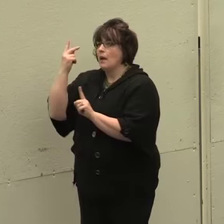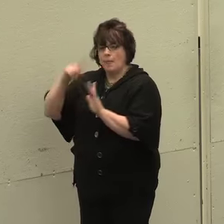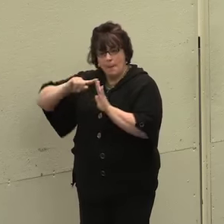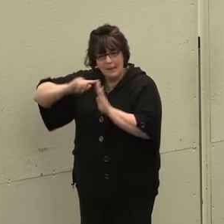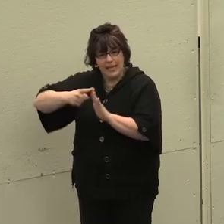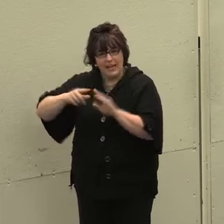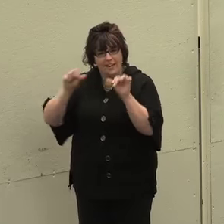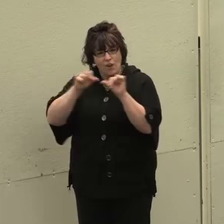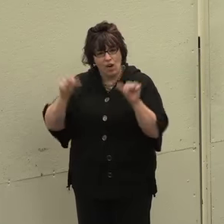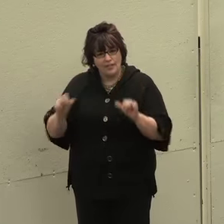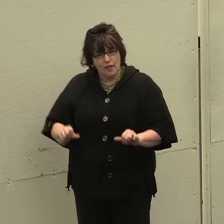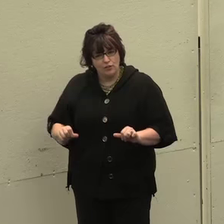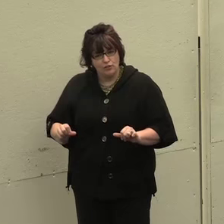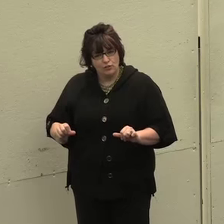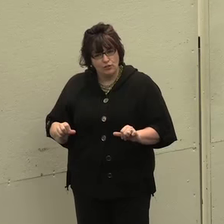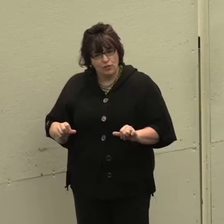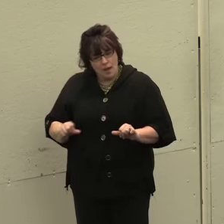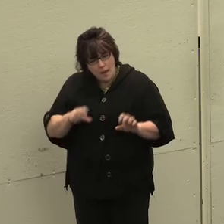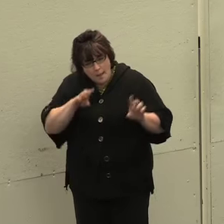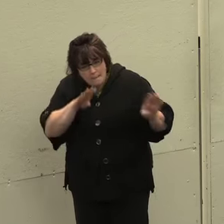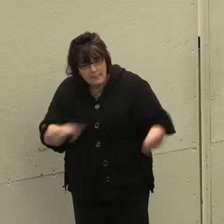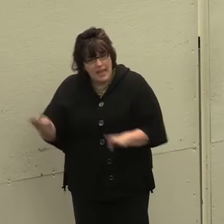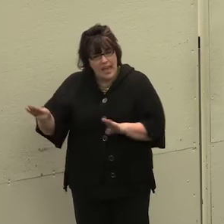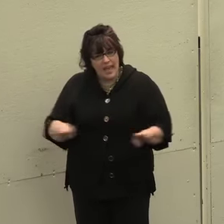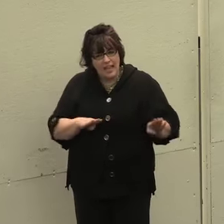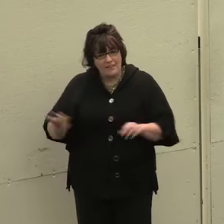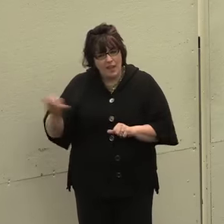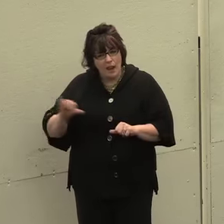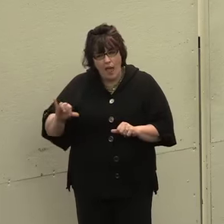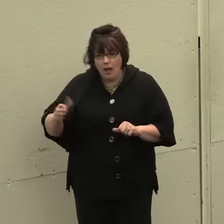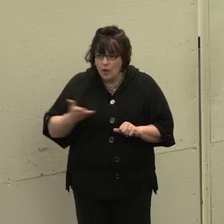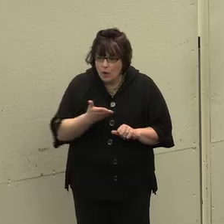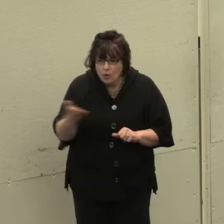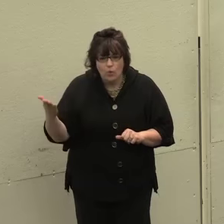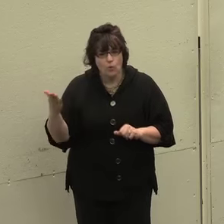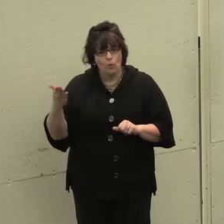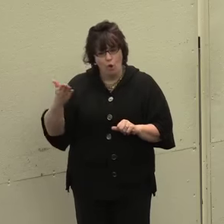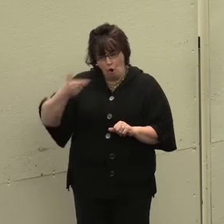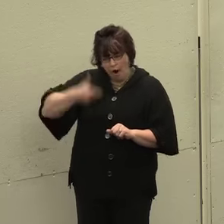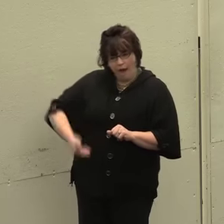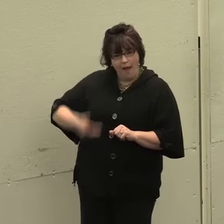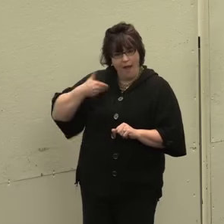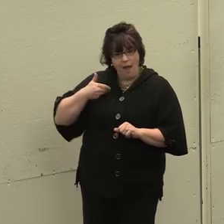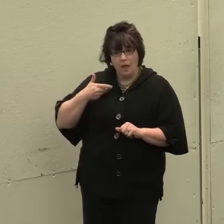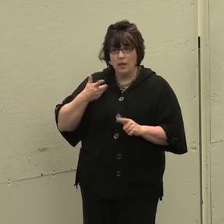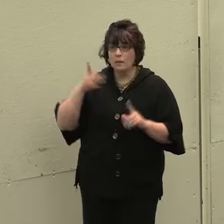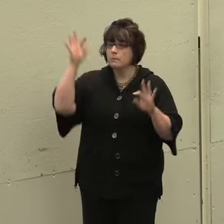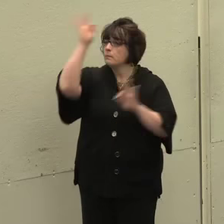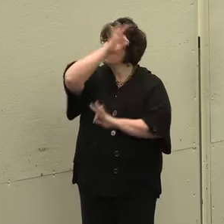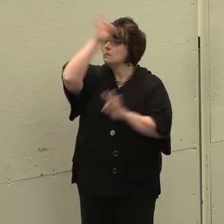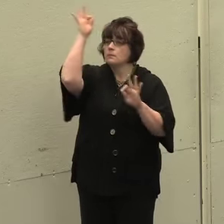and behave just like you or I don't know anything about architecture.